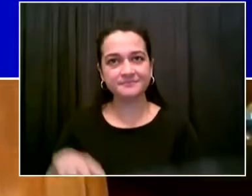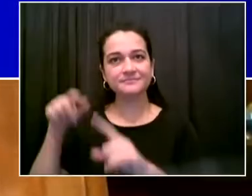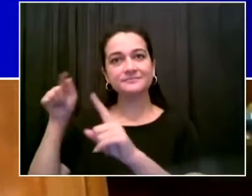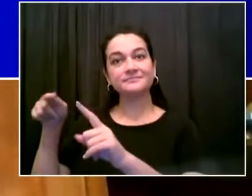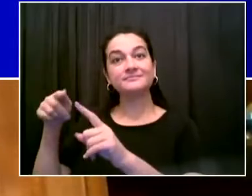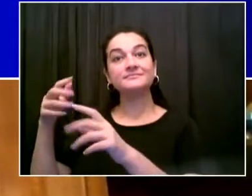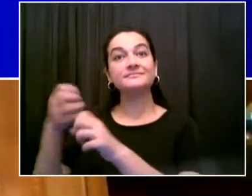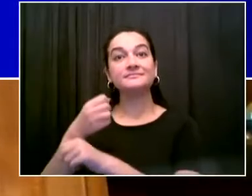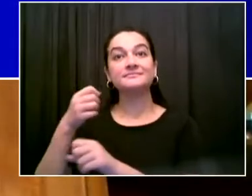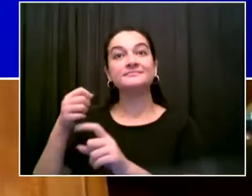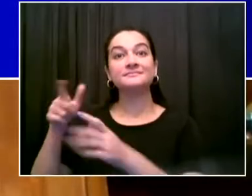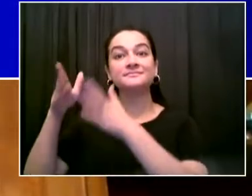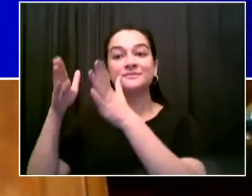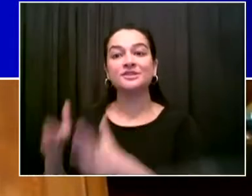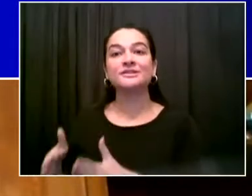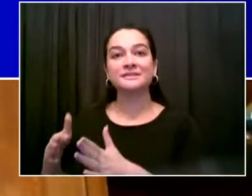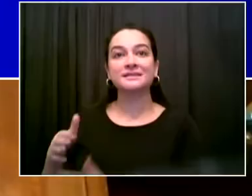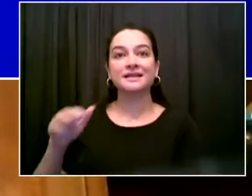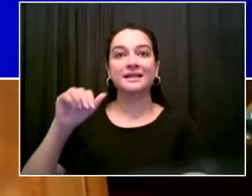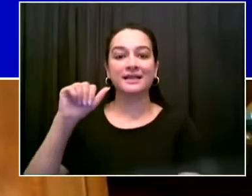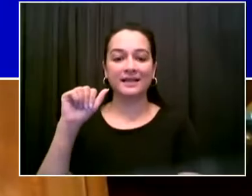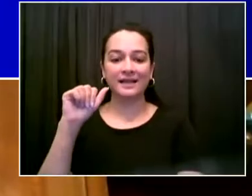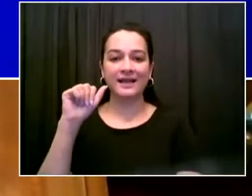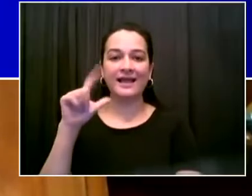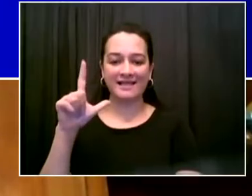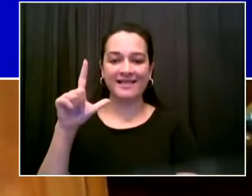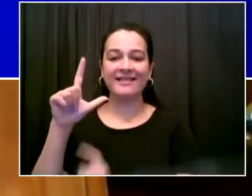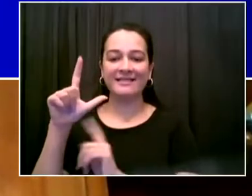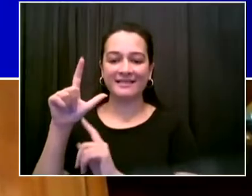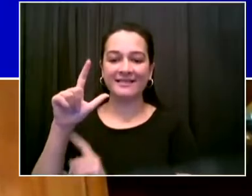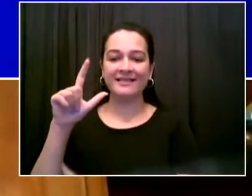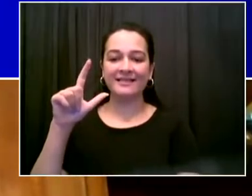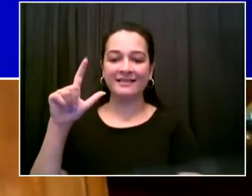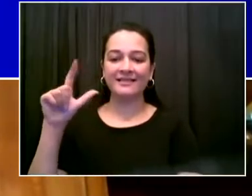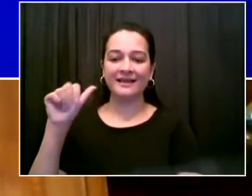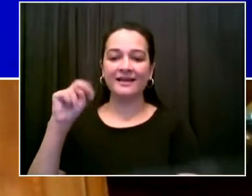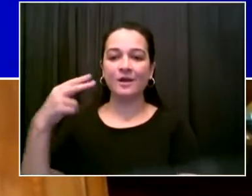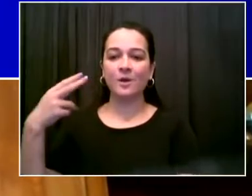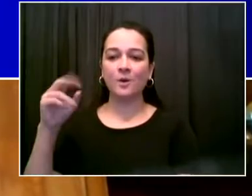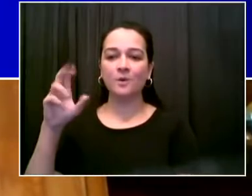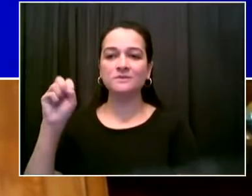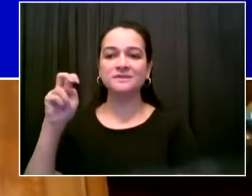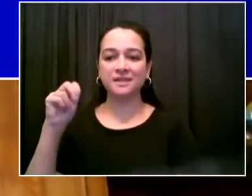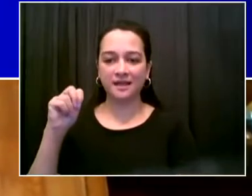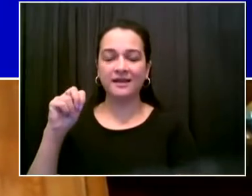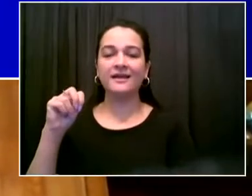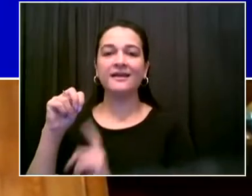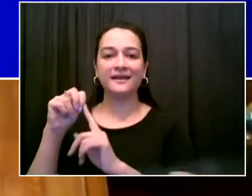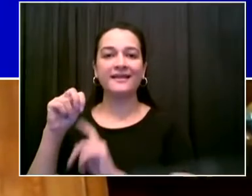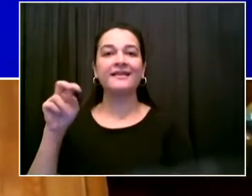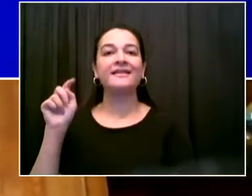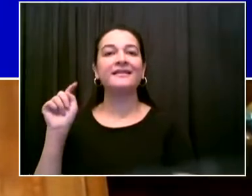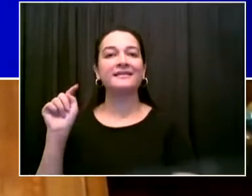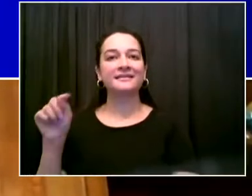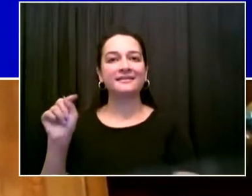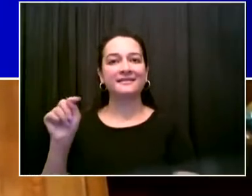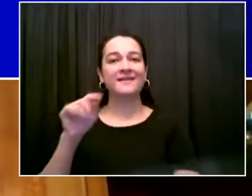KNICKS LEGEND, ALAN HOUSTON. MAYOR, THANK